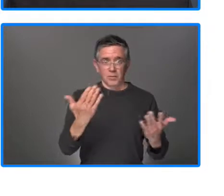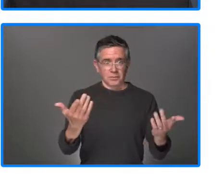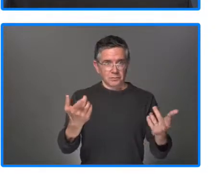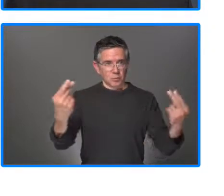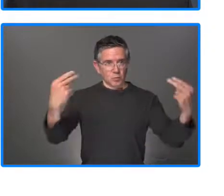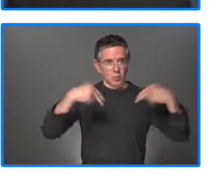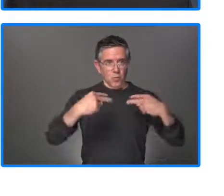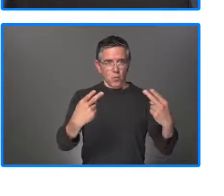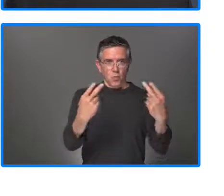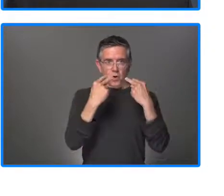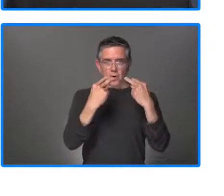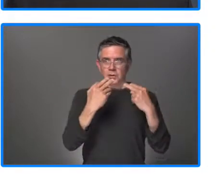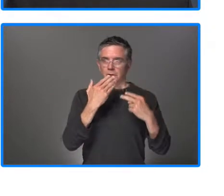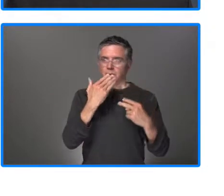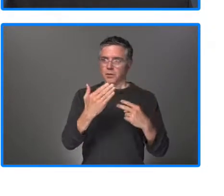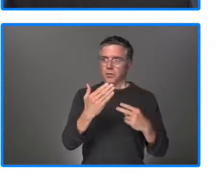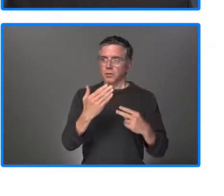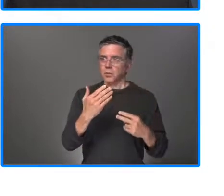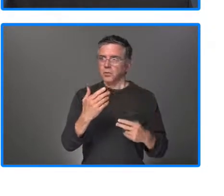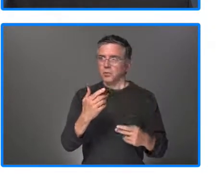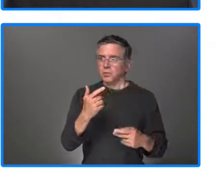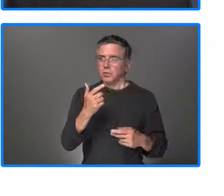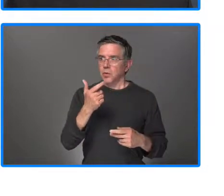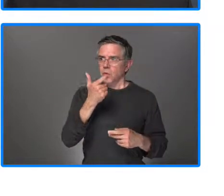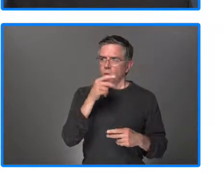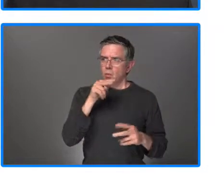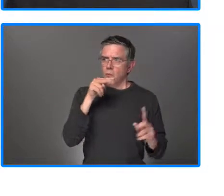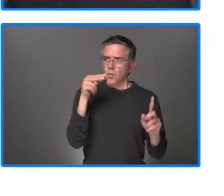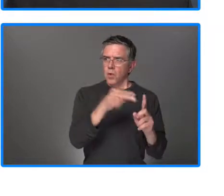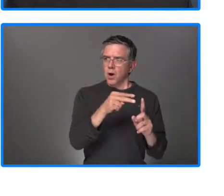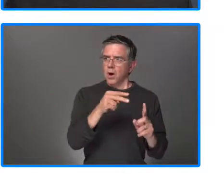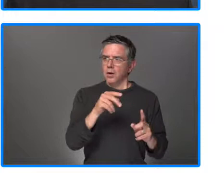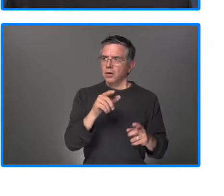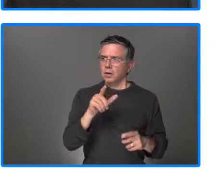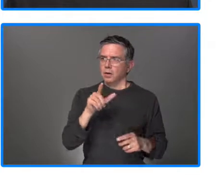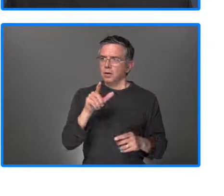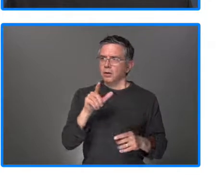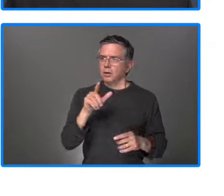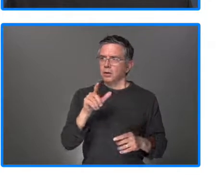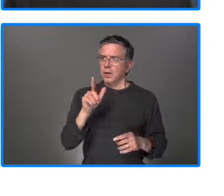watching later from home on YouTube, or listening in on KGMI tonight,